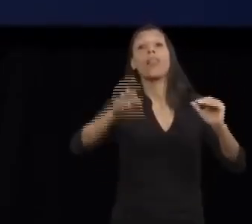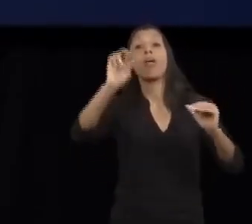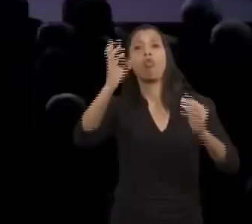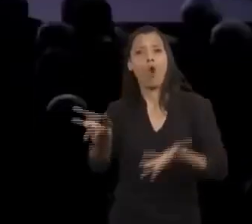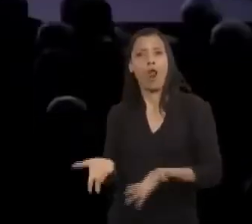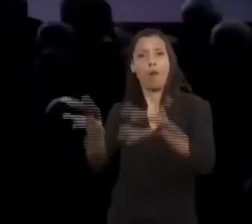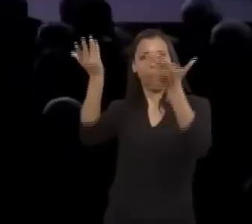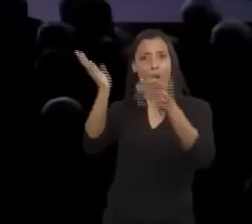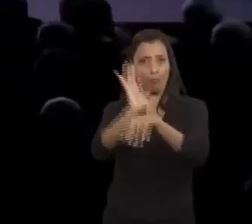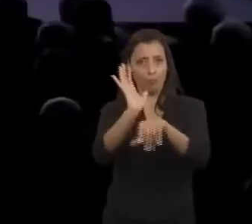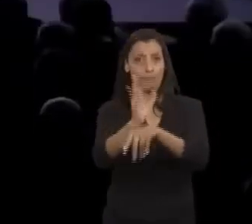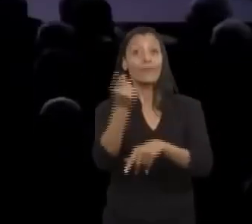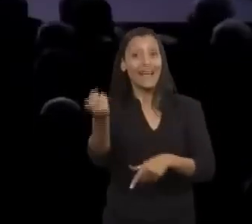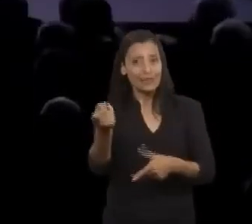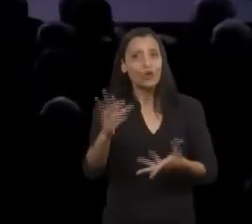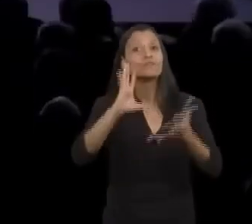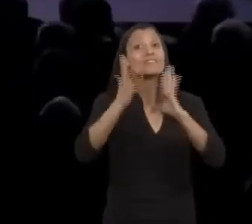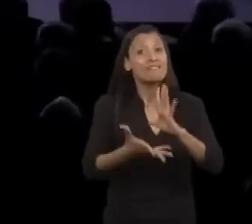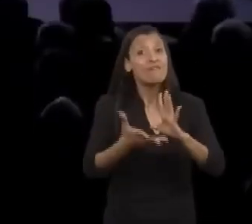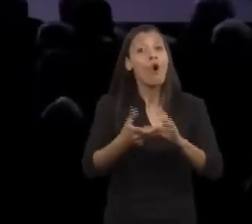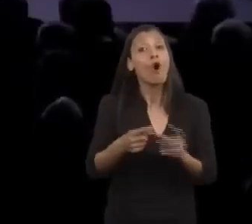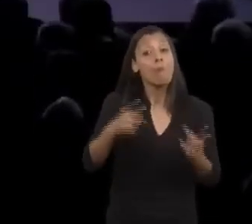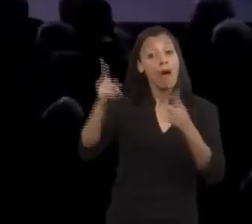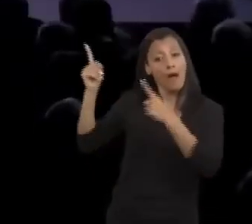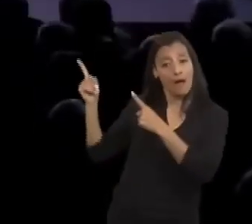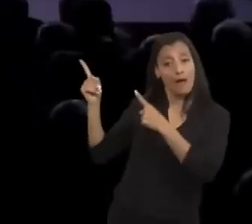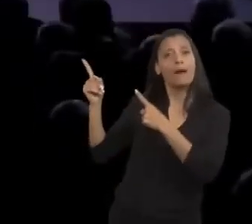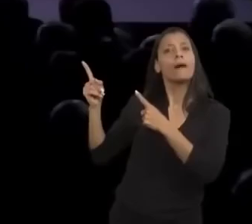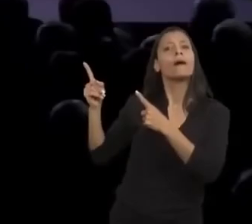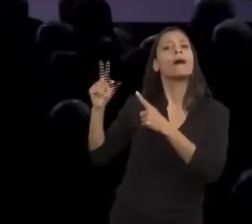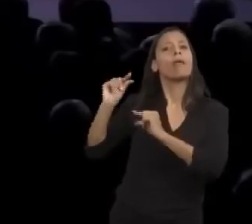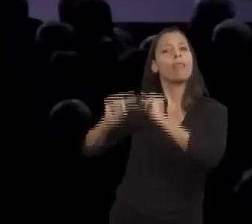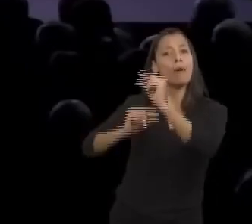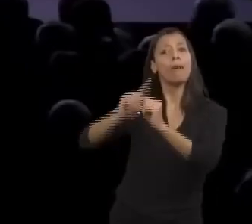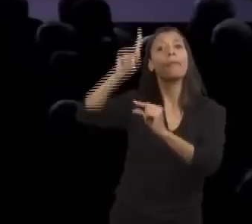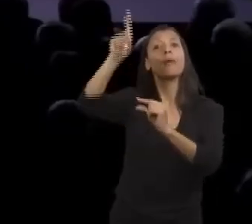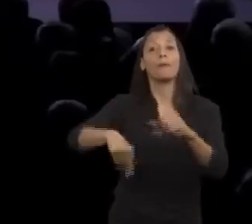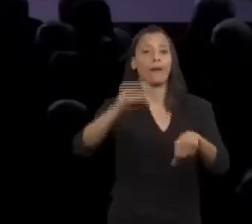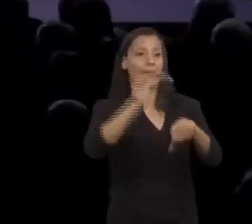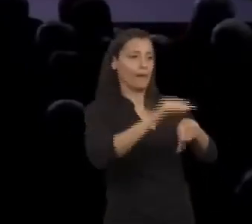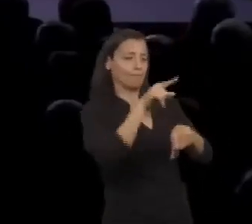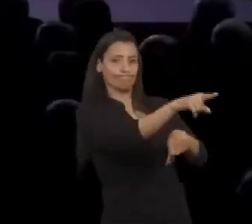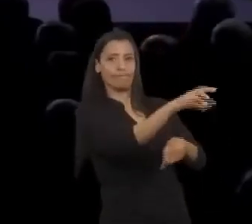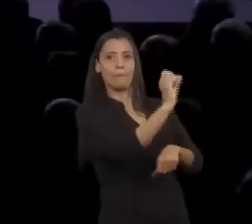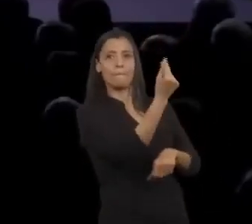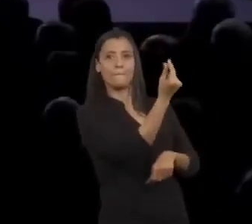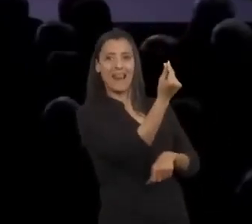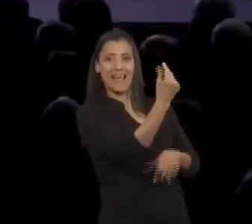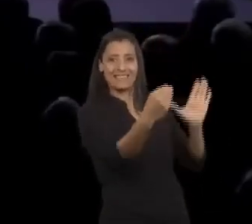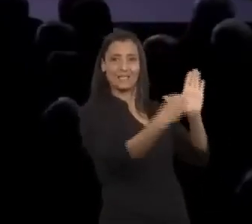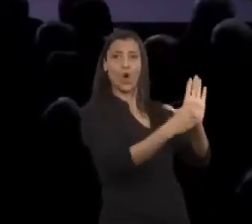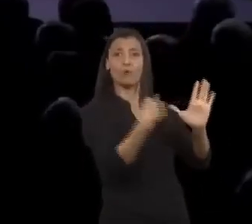you would have to go from the type of change to the prices. And we said no, that this was false